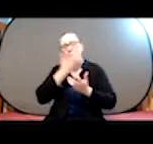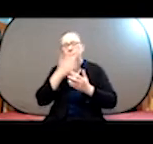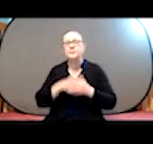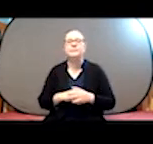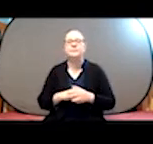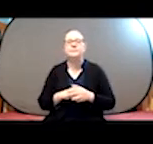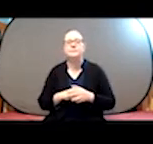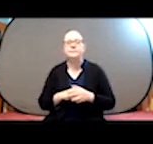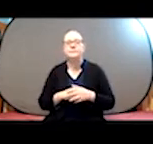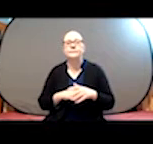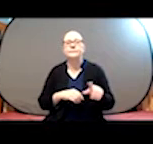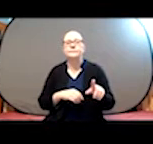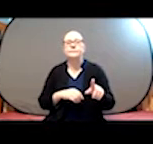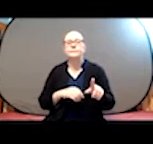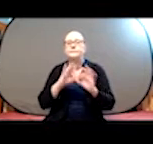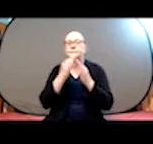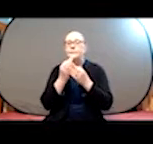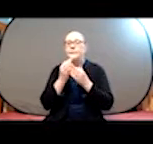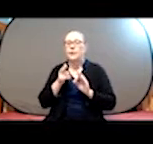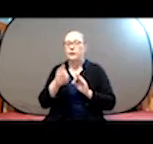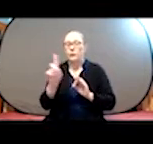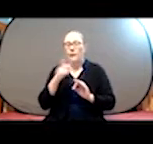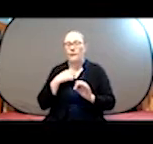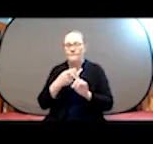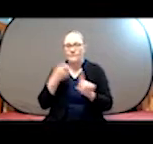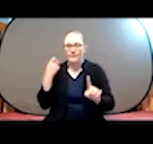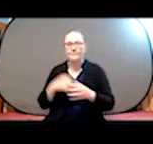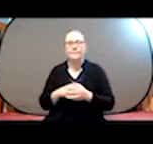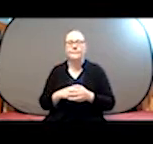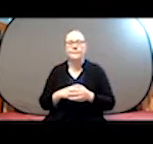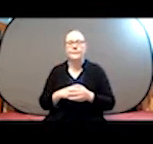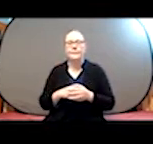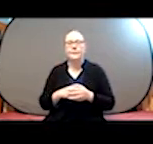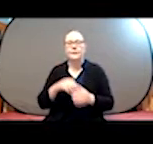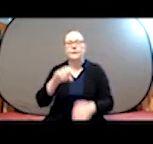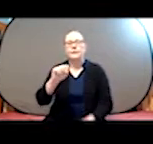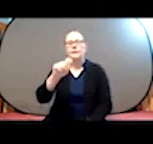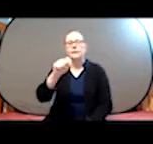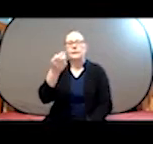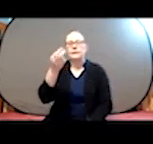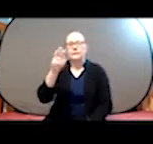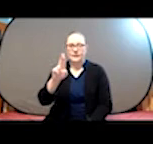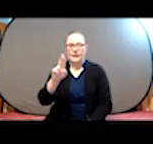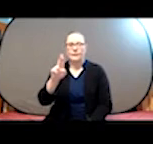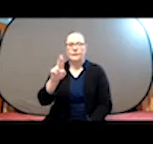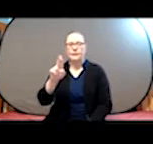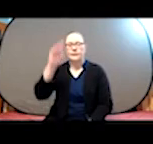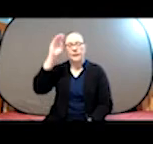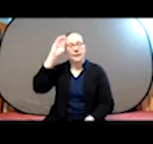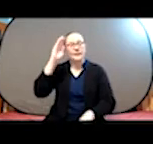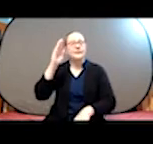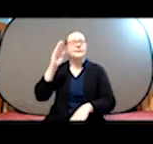So for that family history and where I'm from stabber's son was Crandall Stabber. Crandall's